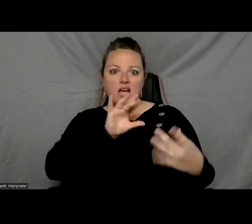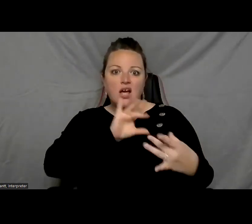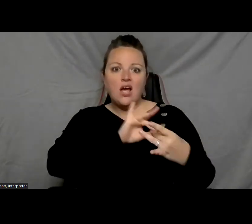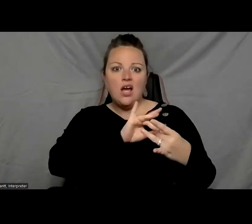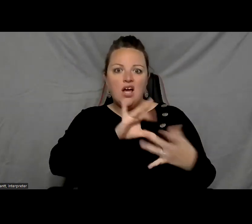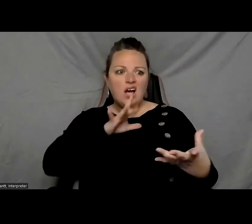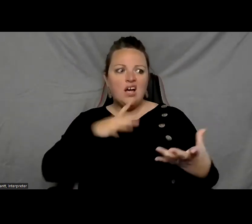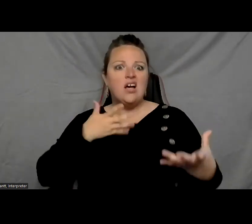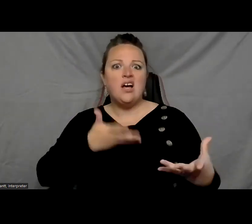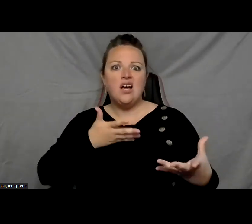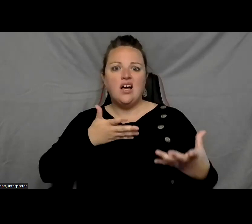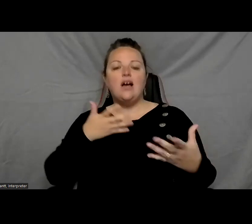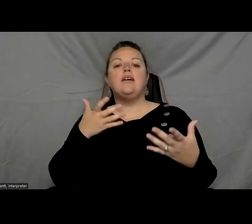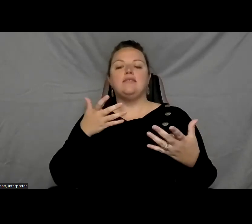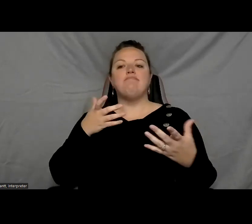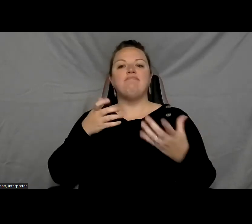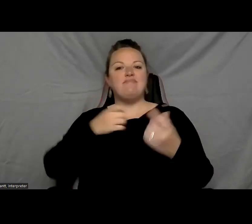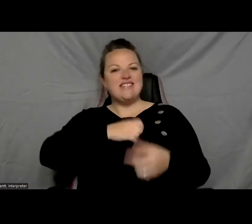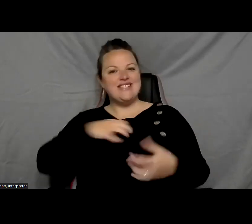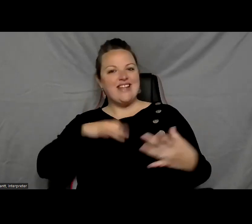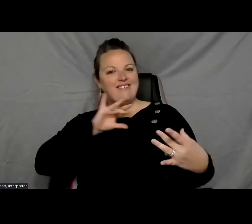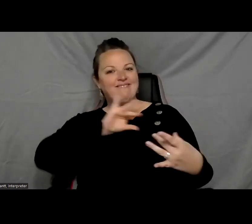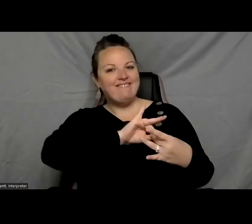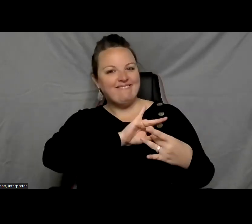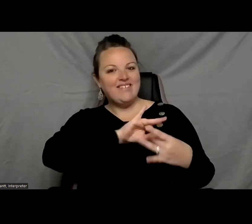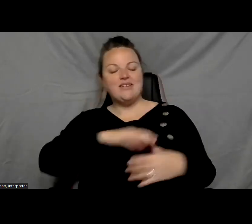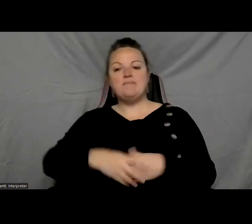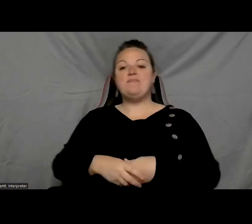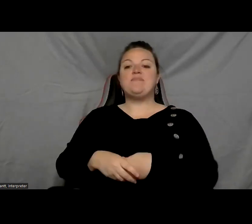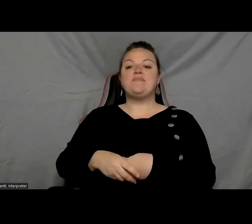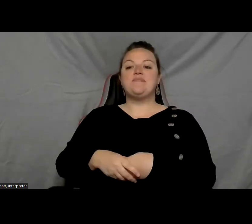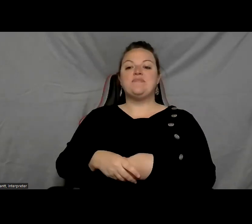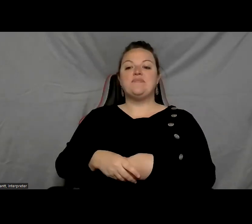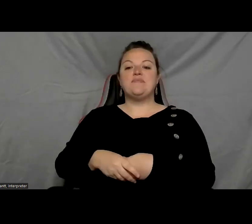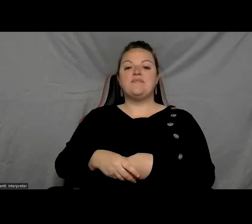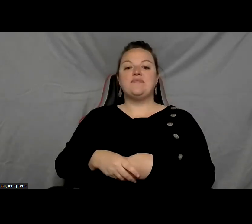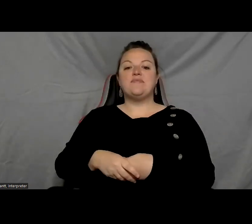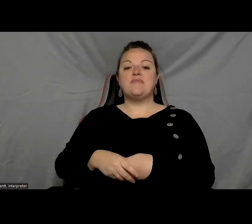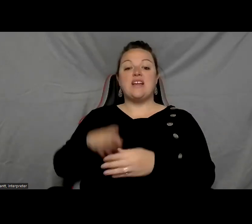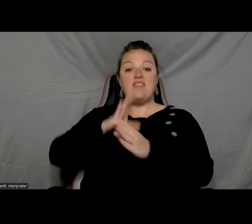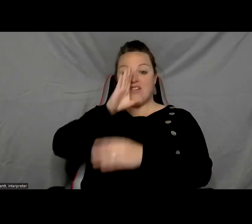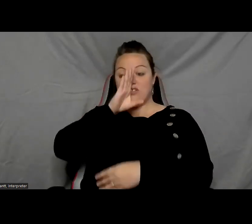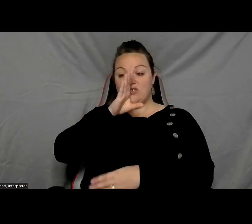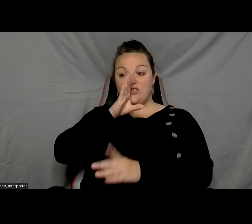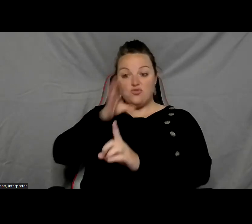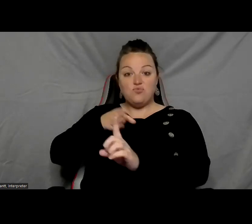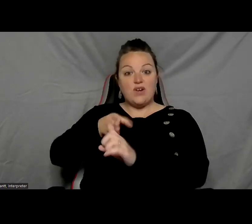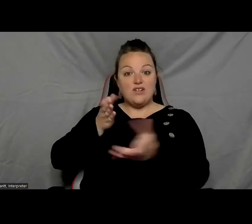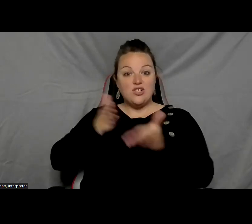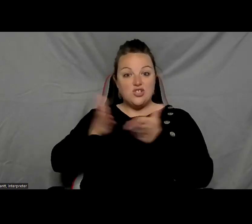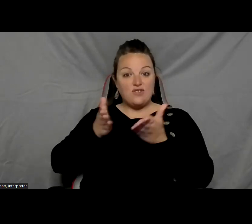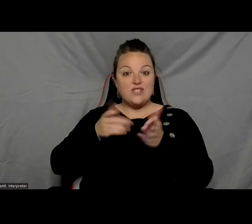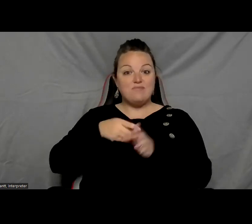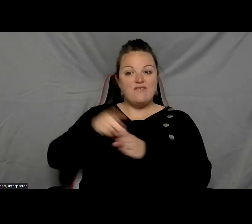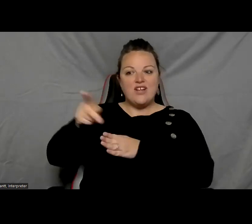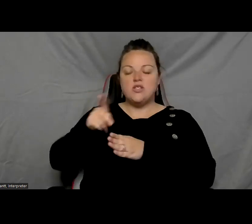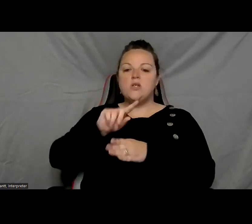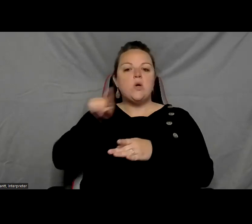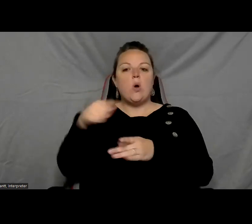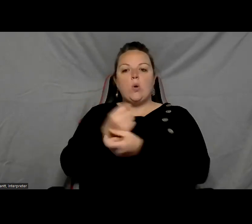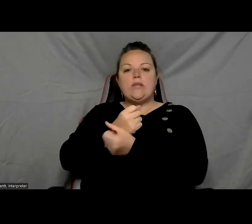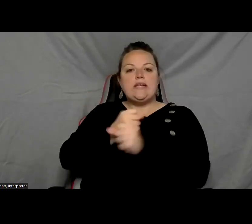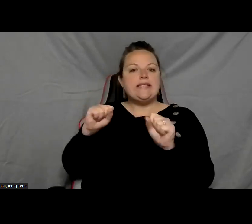Many direct service professionals have been the only safety net a resident has had. And